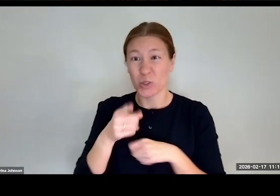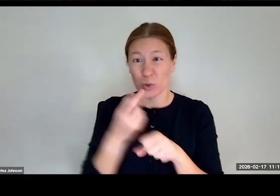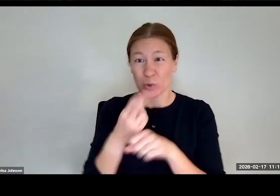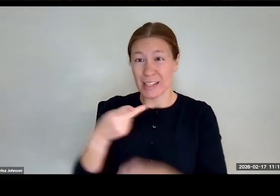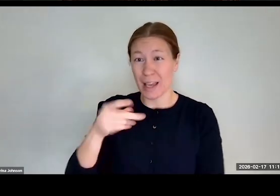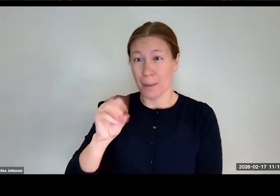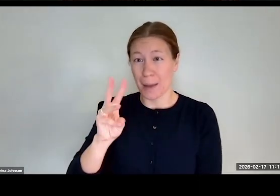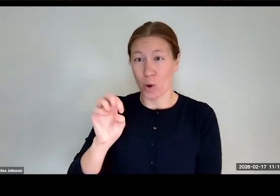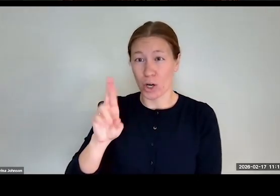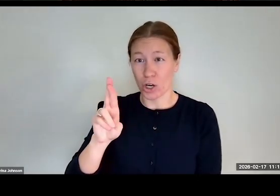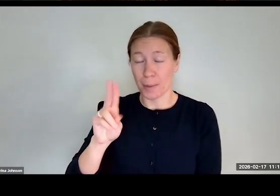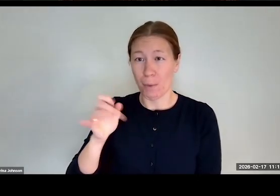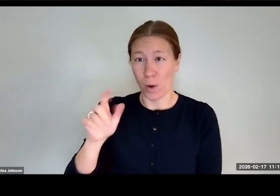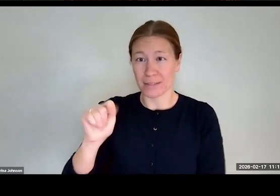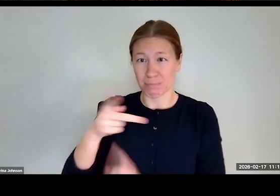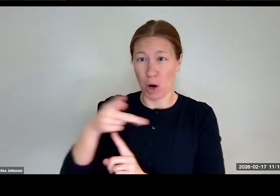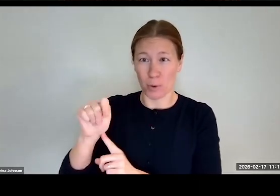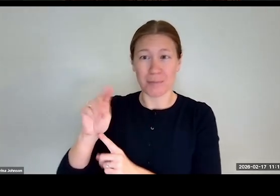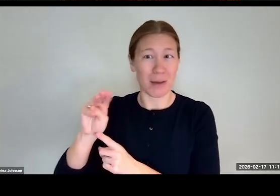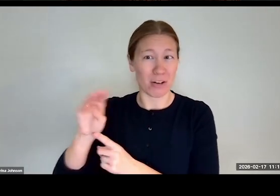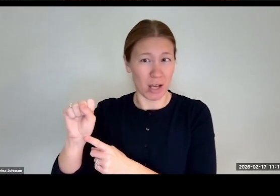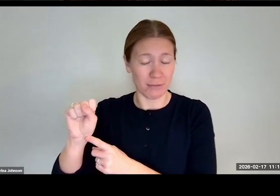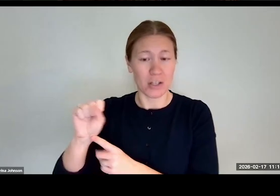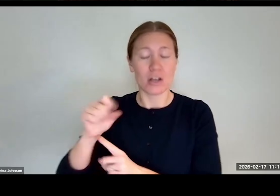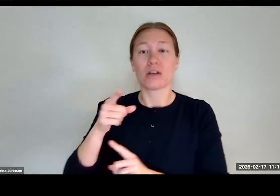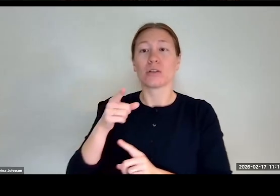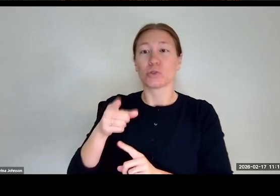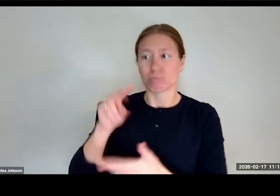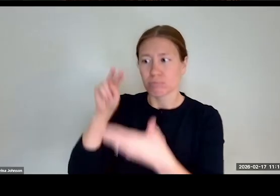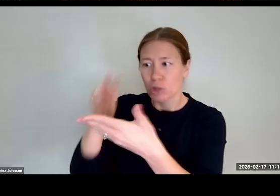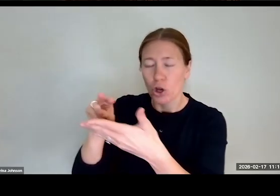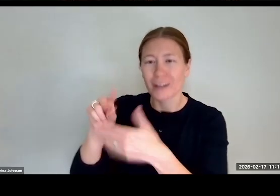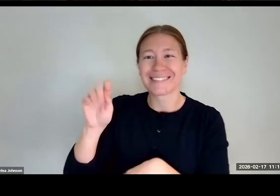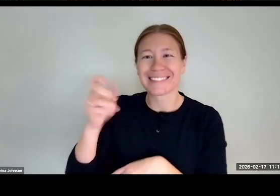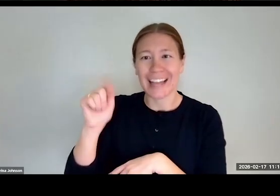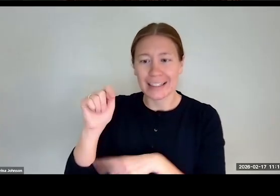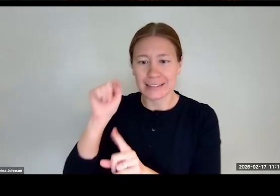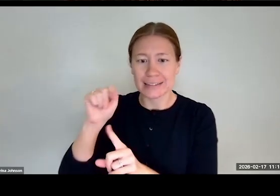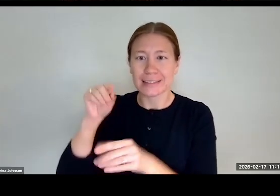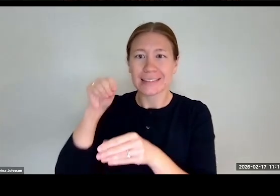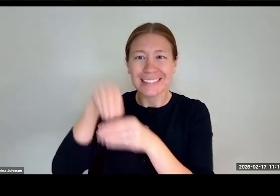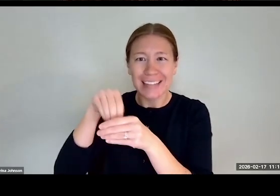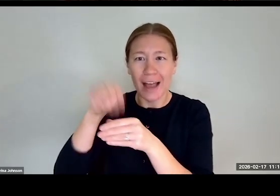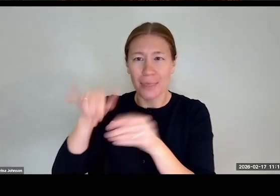what is being checked is the text box content, specifically the text that is inside of that text box